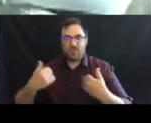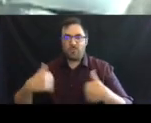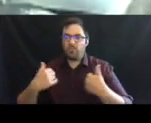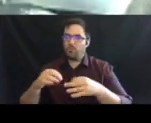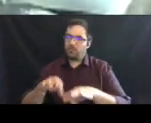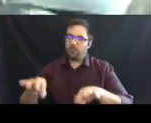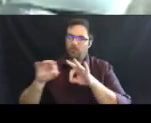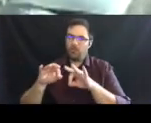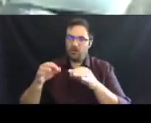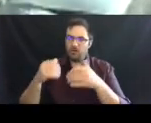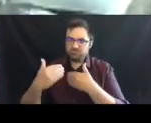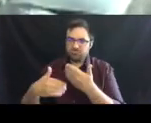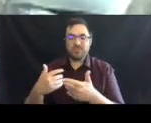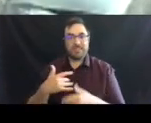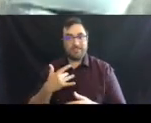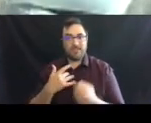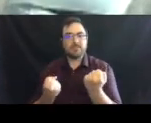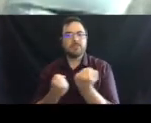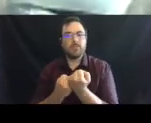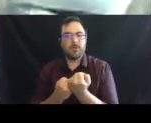are feeling supported every step of the way.